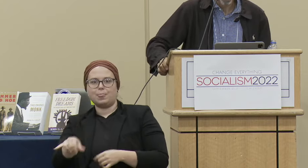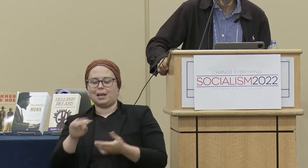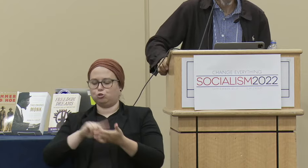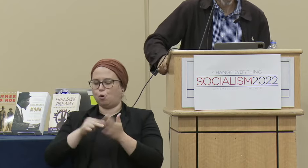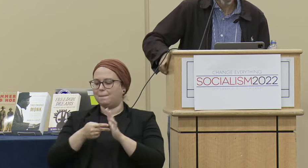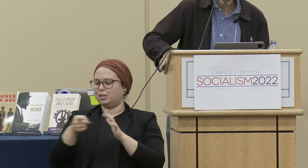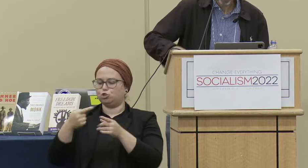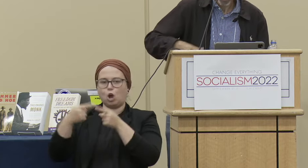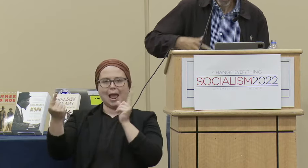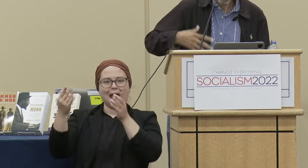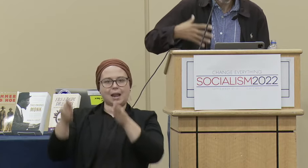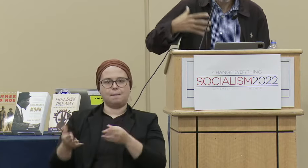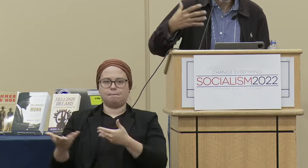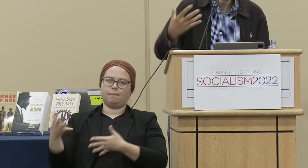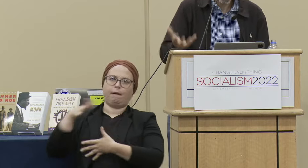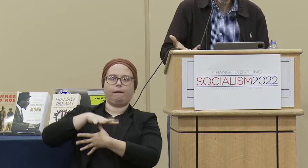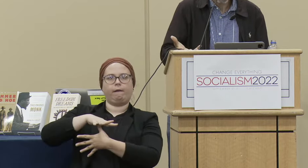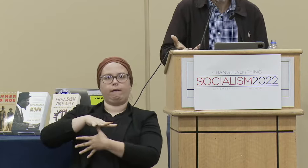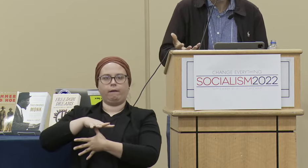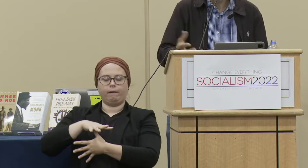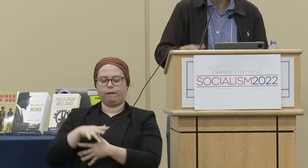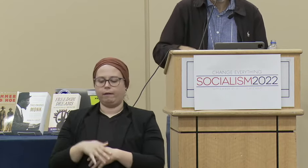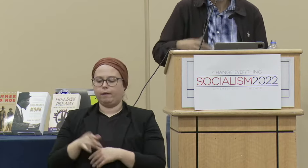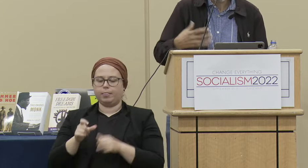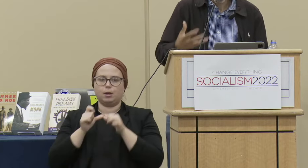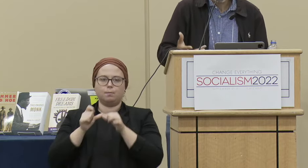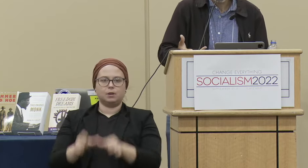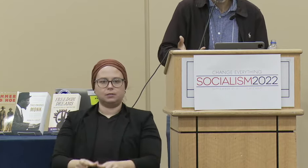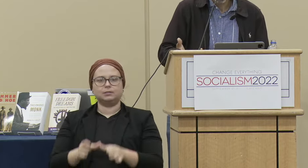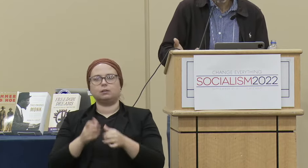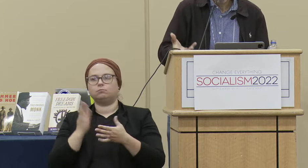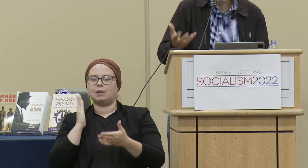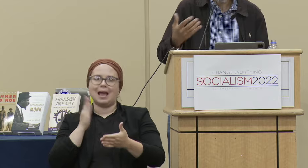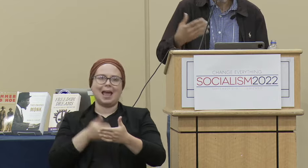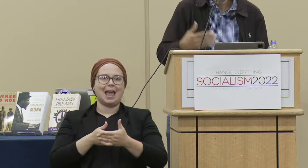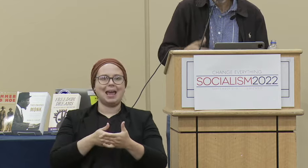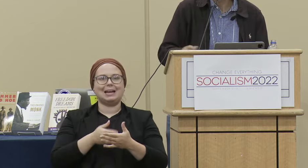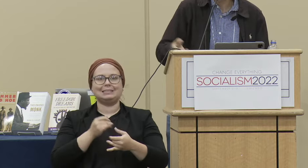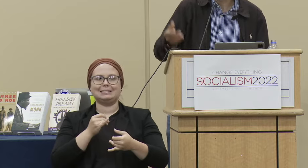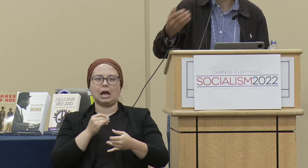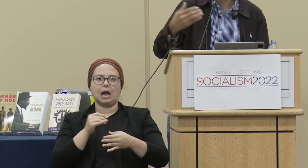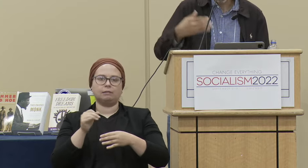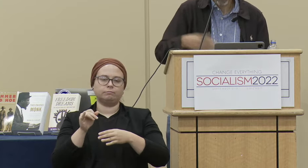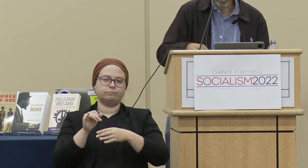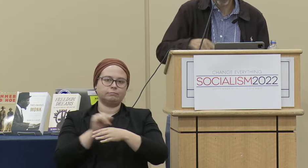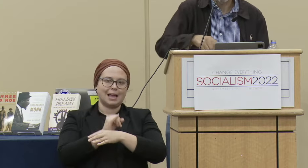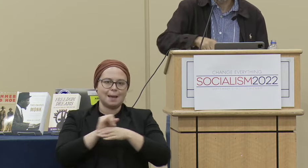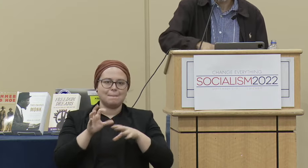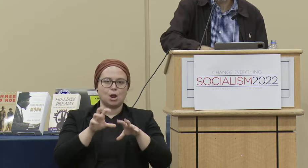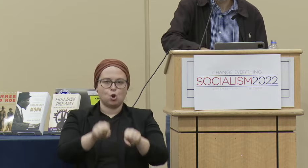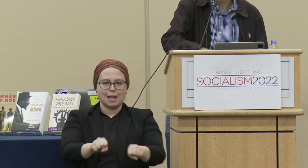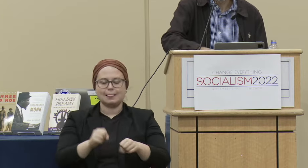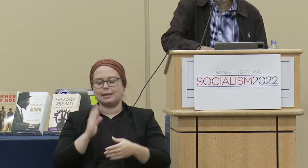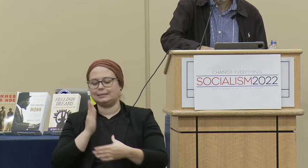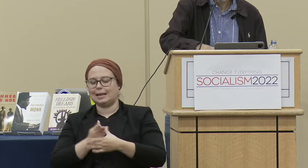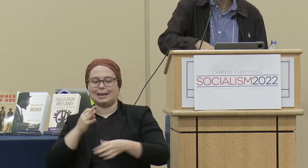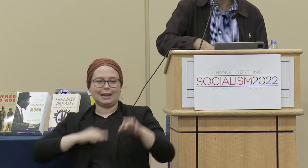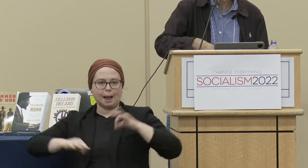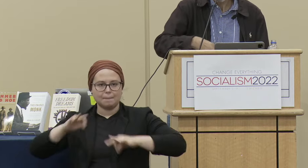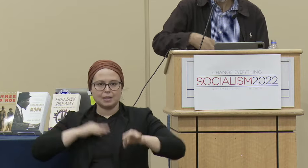self-determination , Russians told you that. Therefore, you're enemy number one. They are persistently